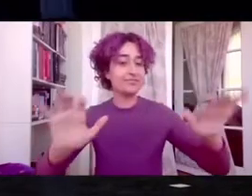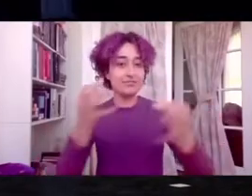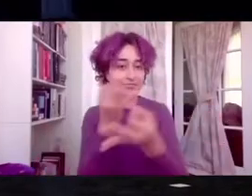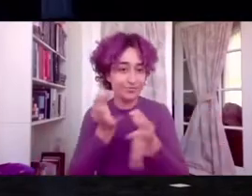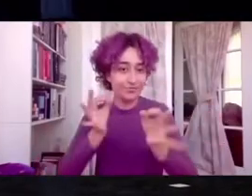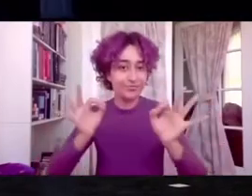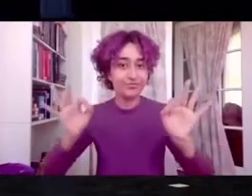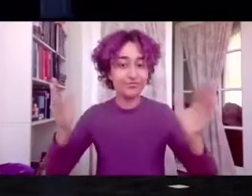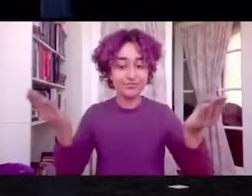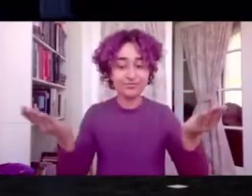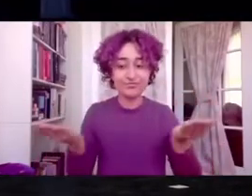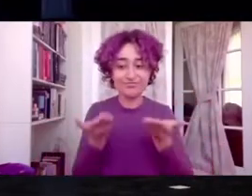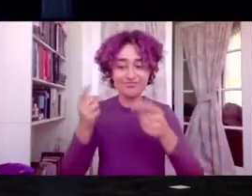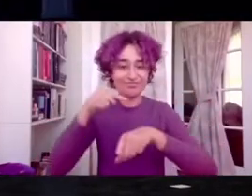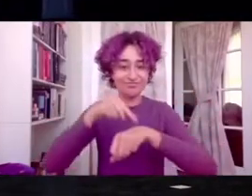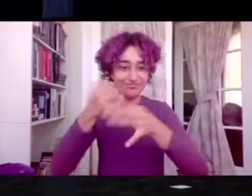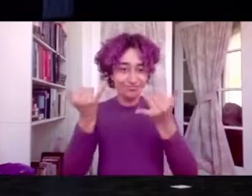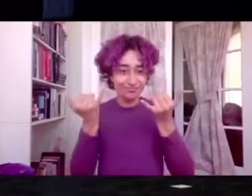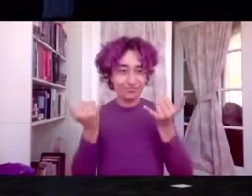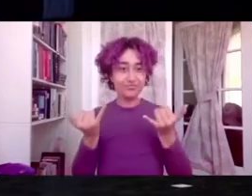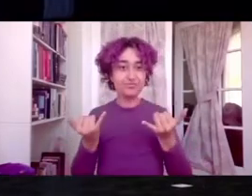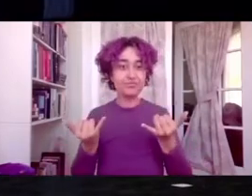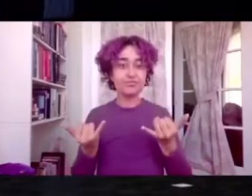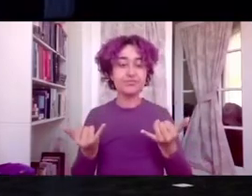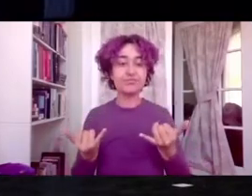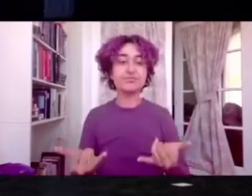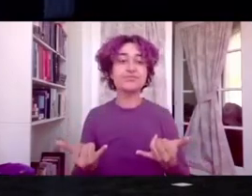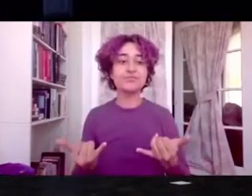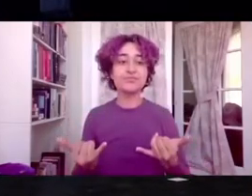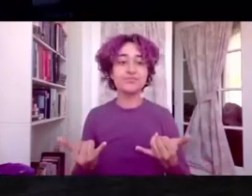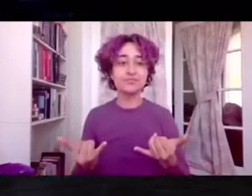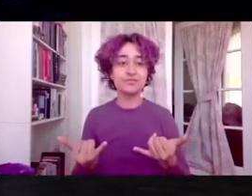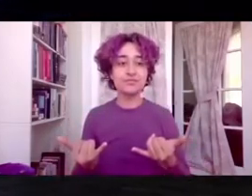That freedom time is now